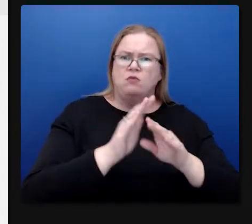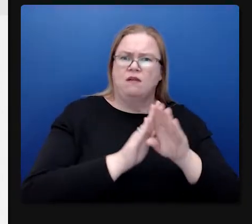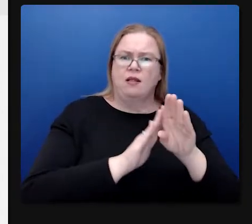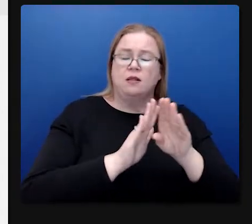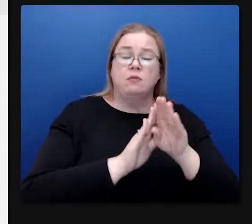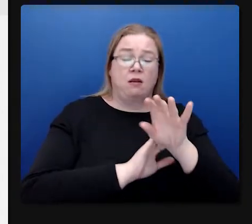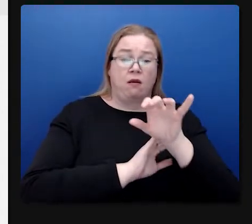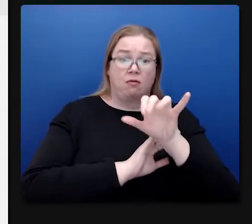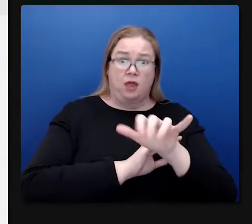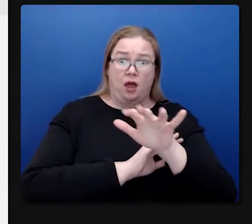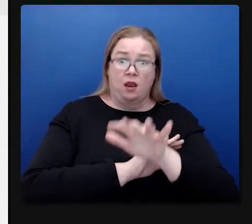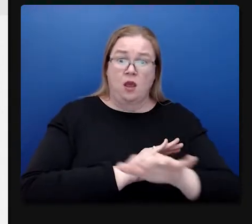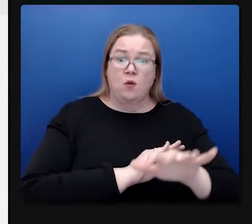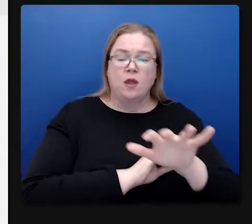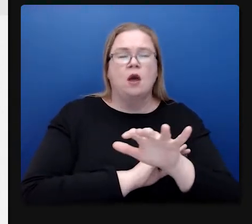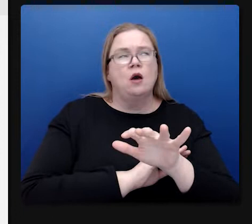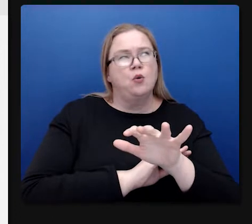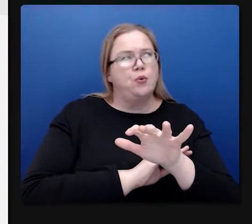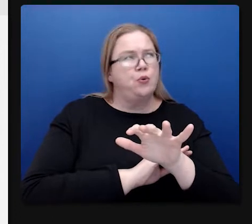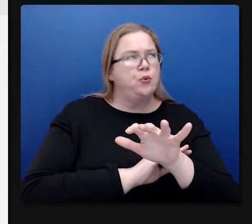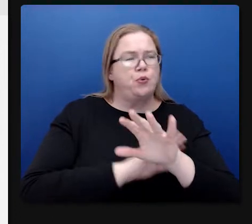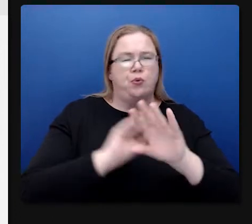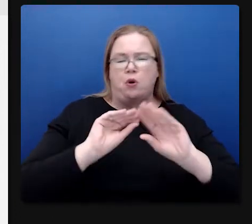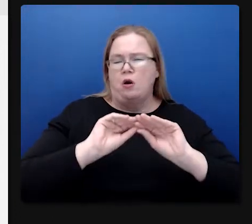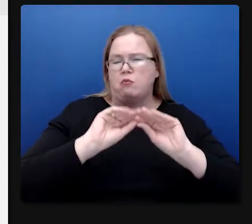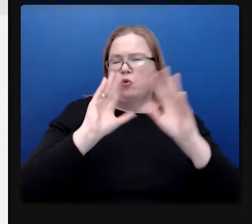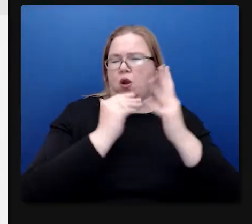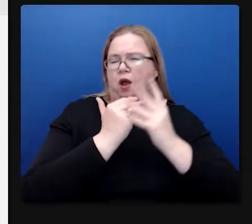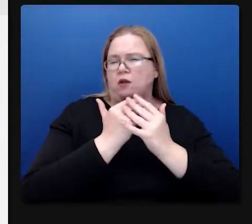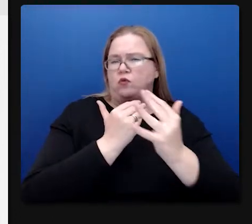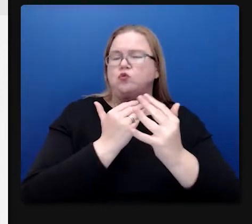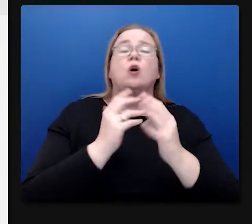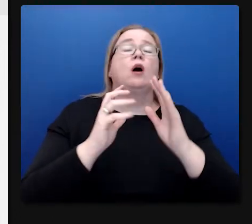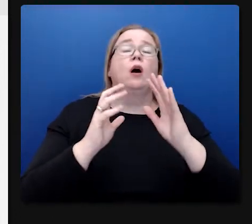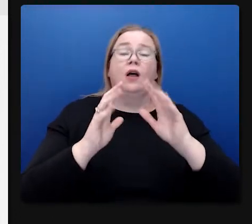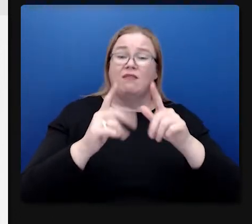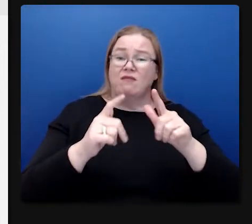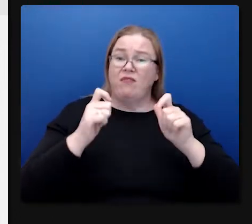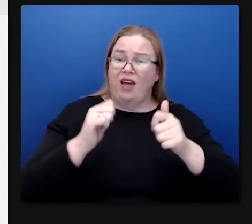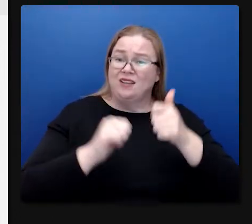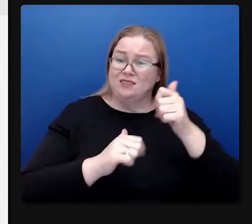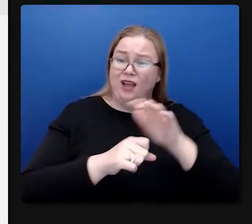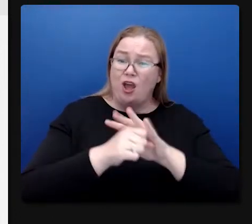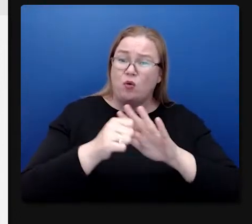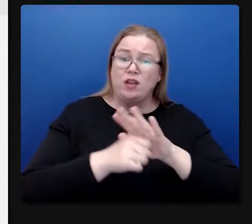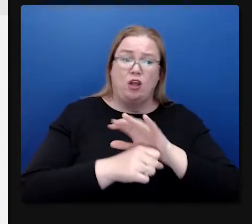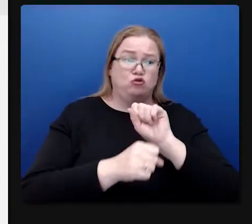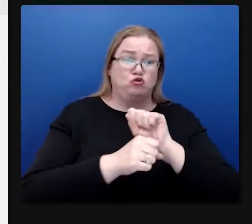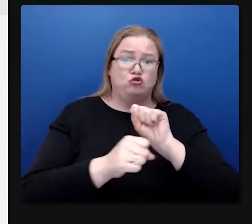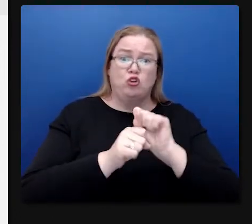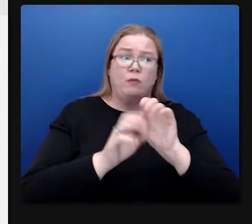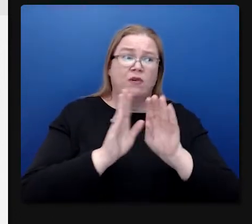This area, you have a bright future ahead. It's one of the fastest areas of job creation